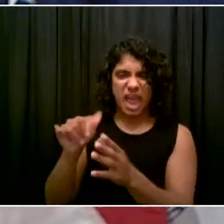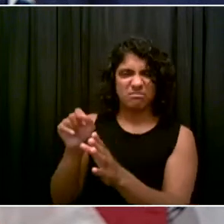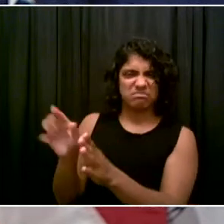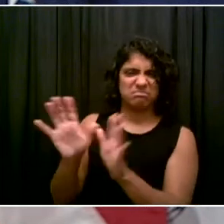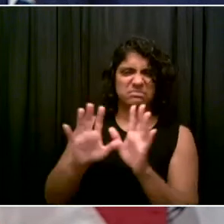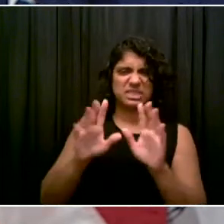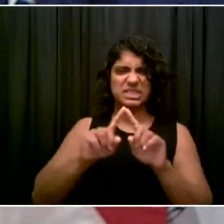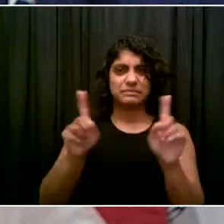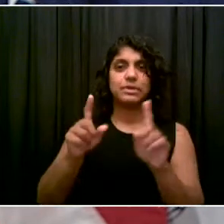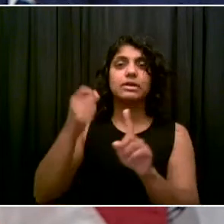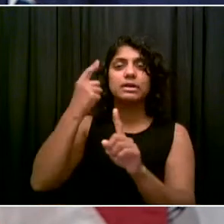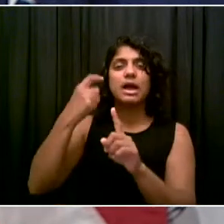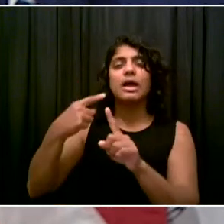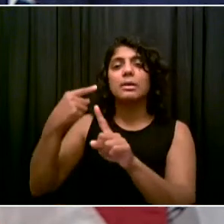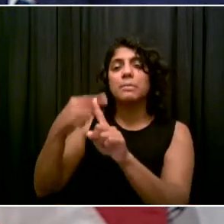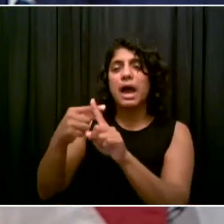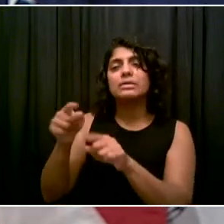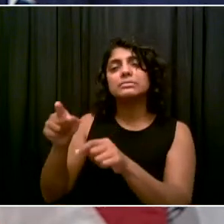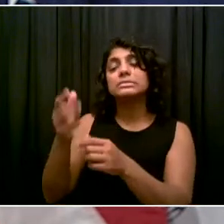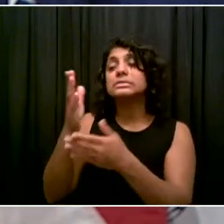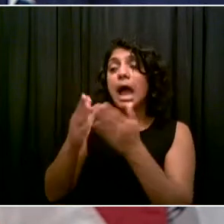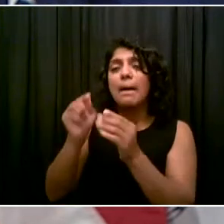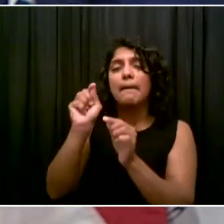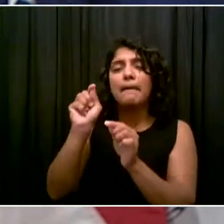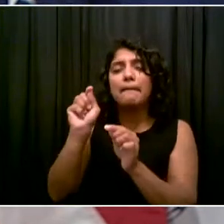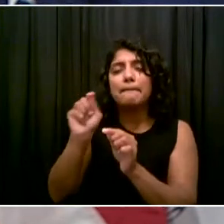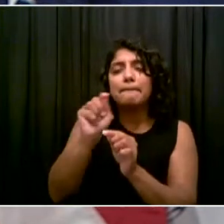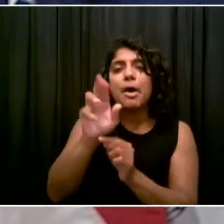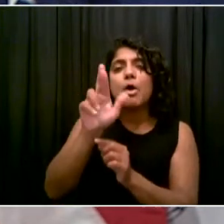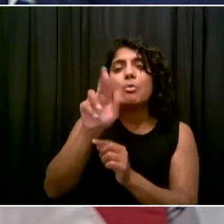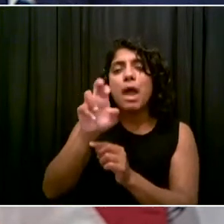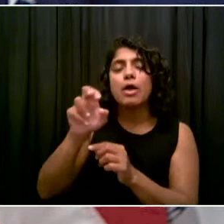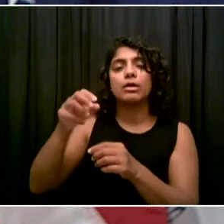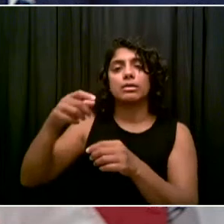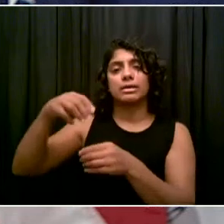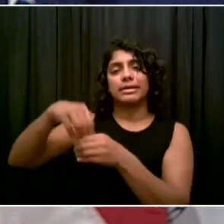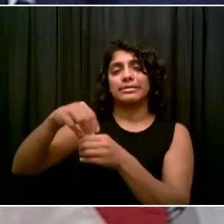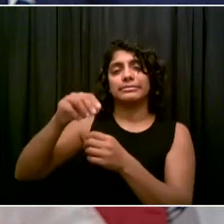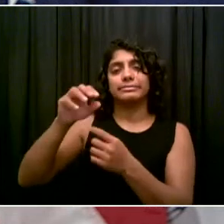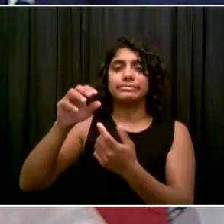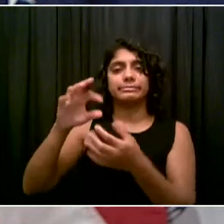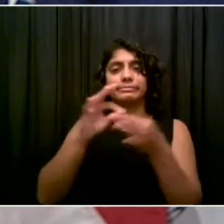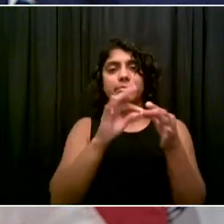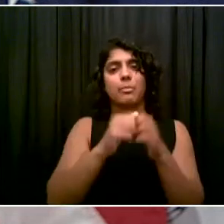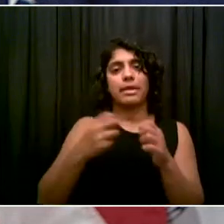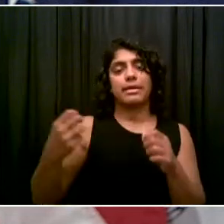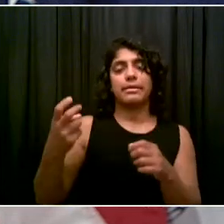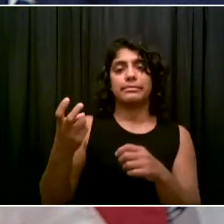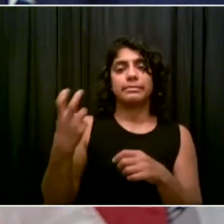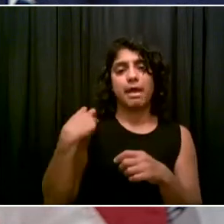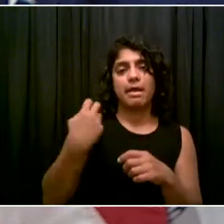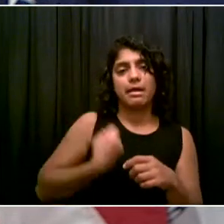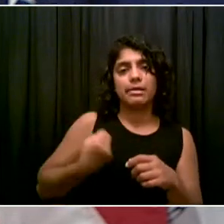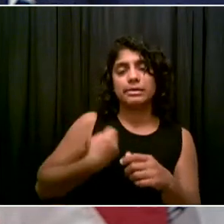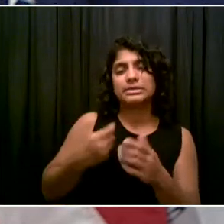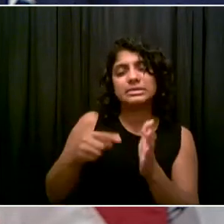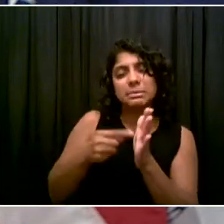AS HIGH AS WE THE IN THE SHOOTINGS. REGARDING THE 43 ACTS OF VIOLENCE.